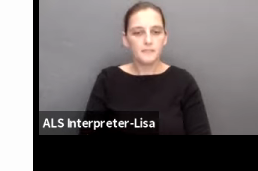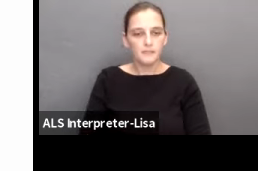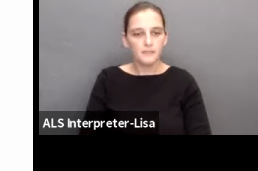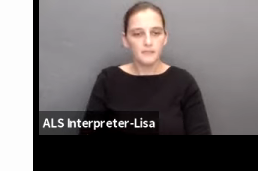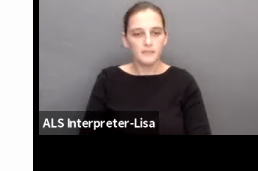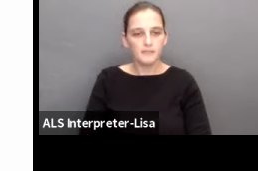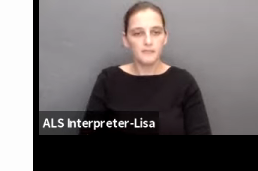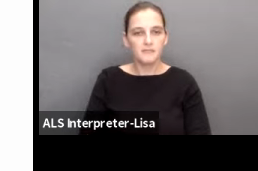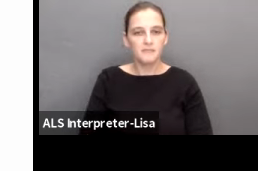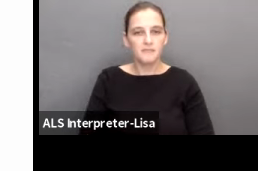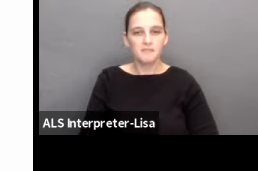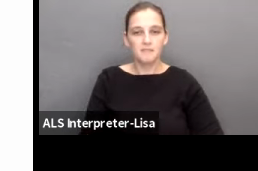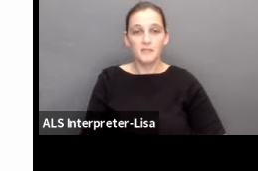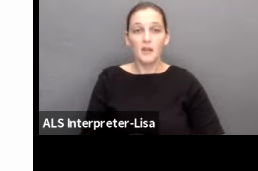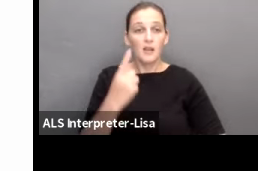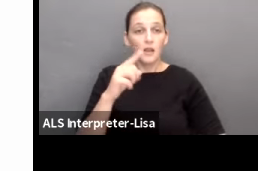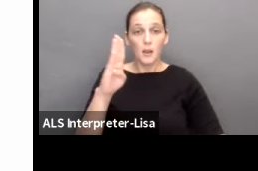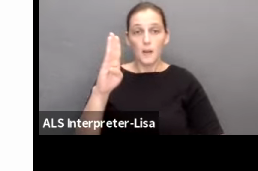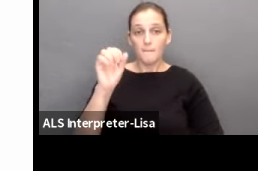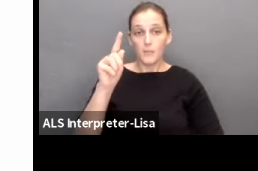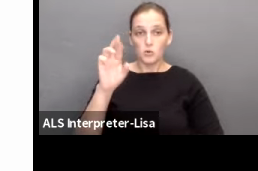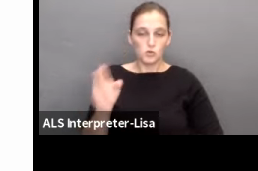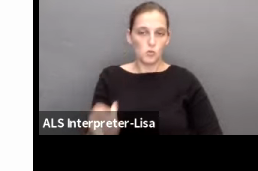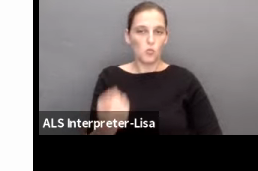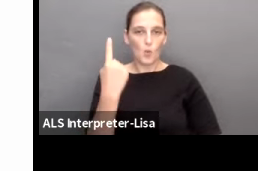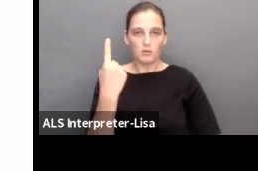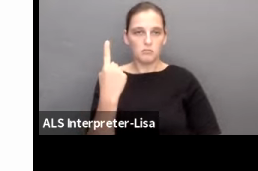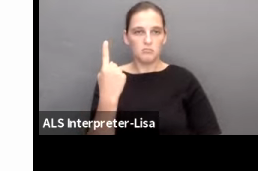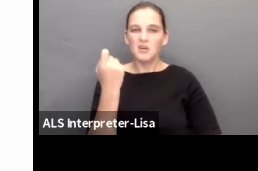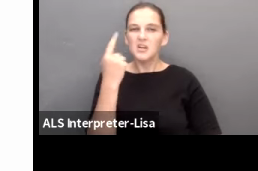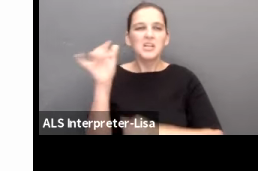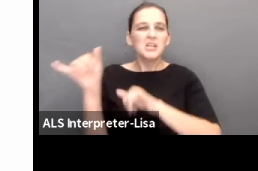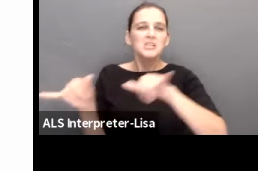So that's one shot. It's the same amount of medicine that you'd have before, and they